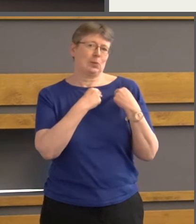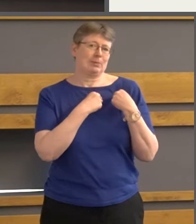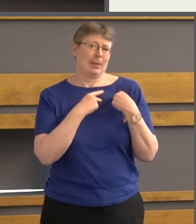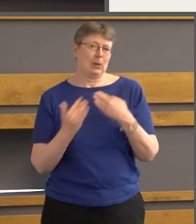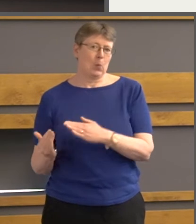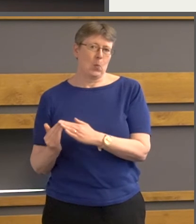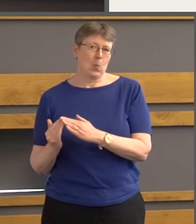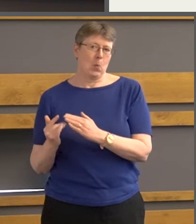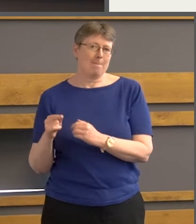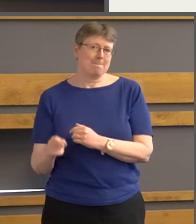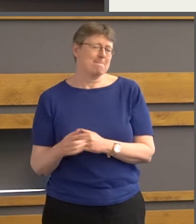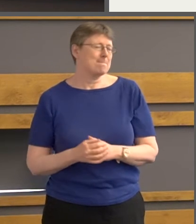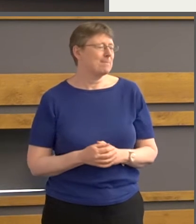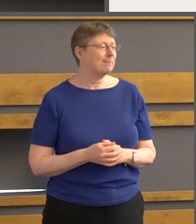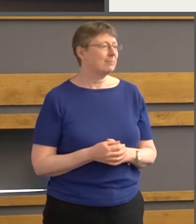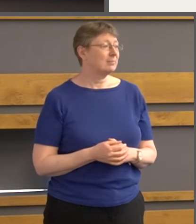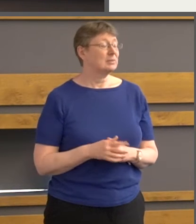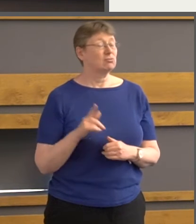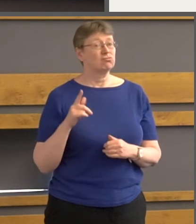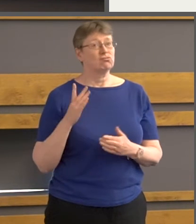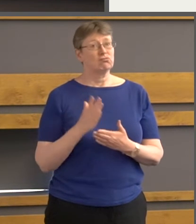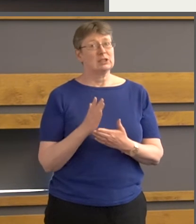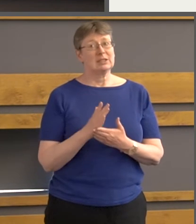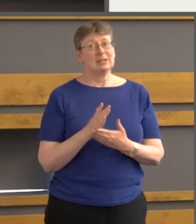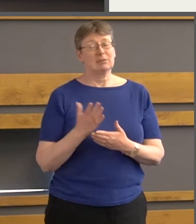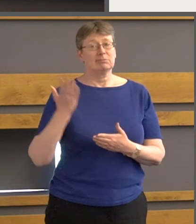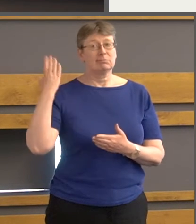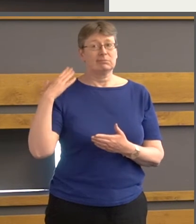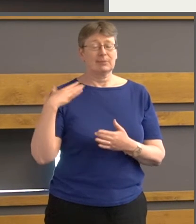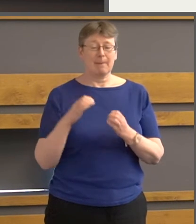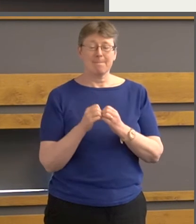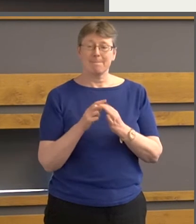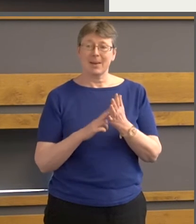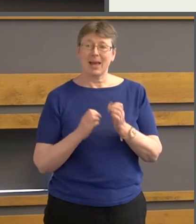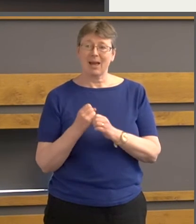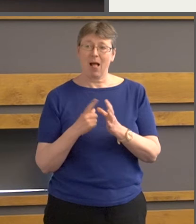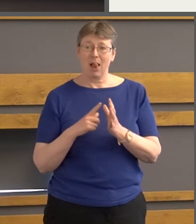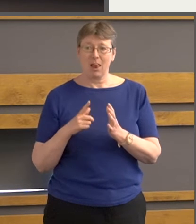So it began there in the land, in Bengal, the land of rivers,